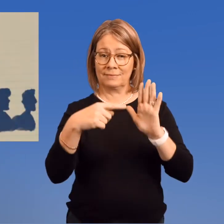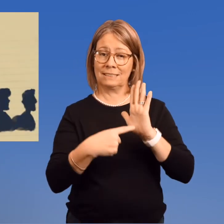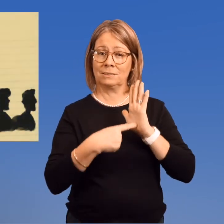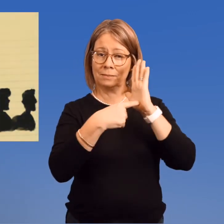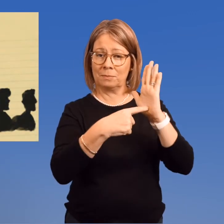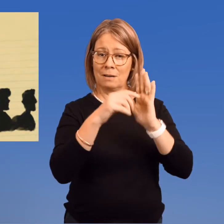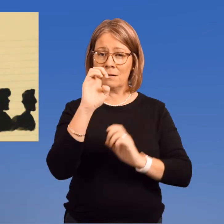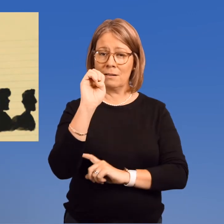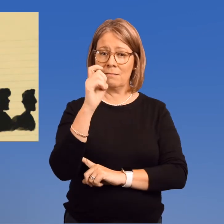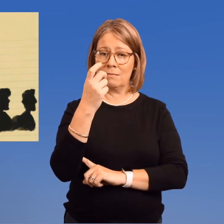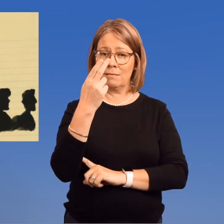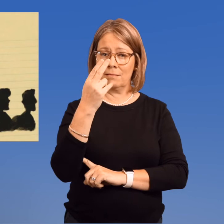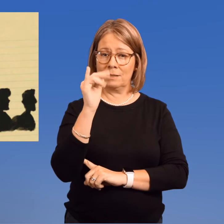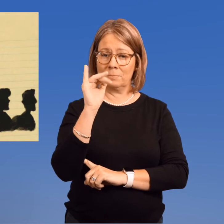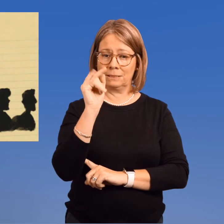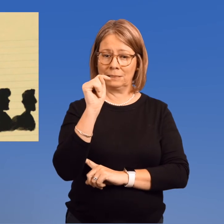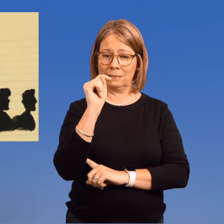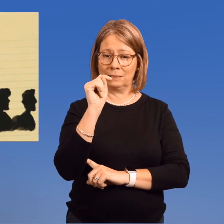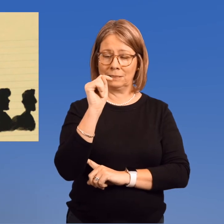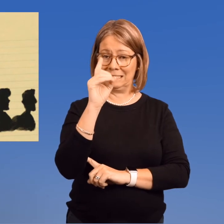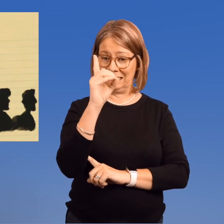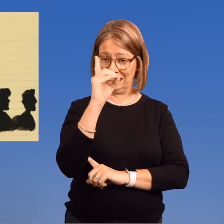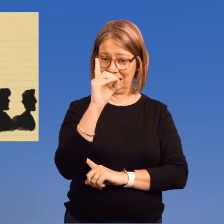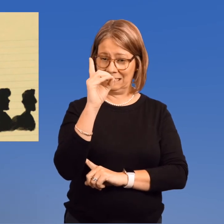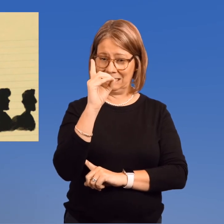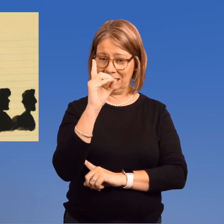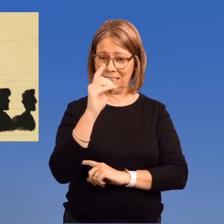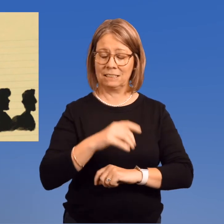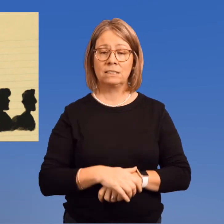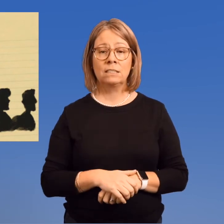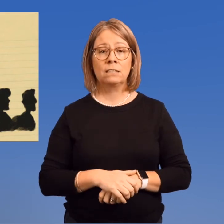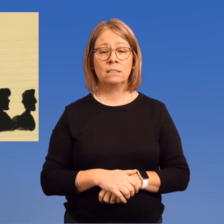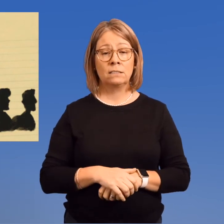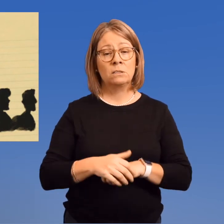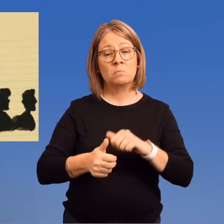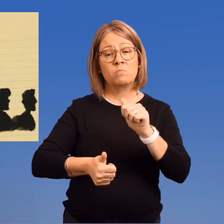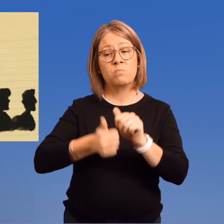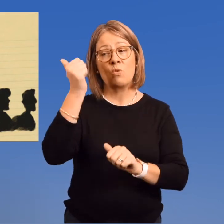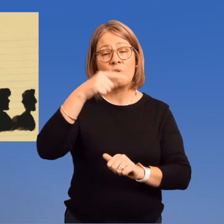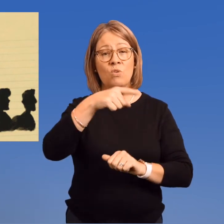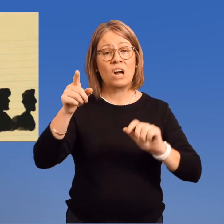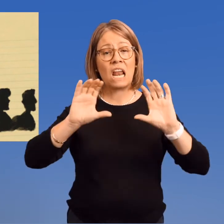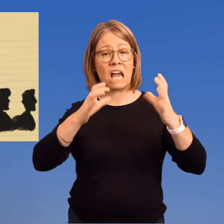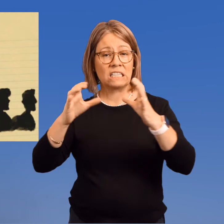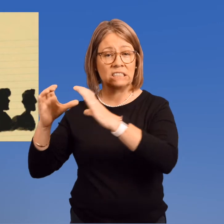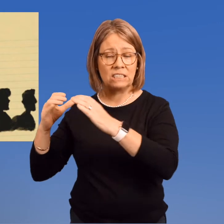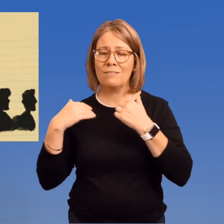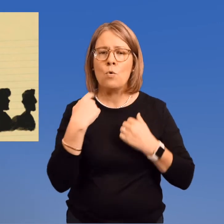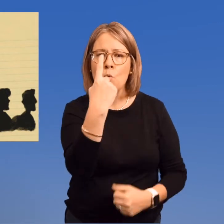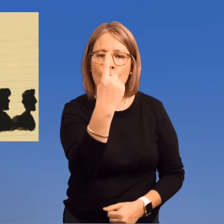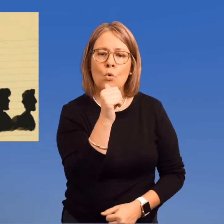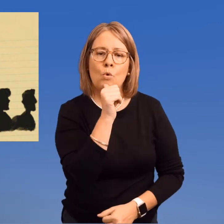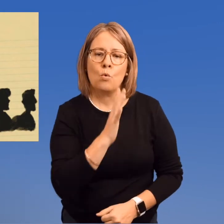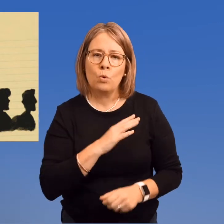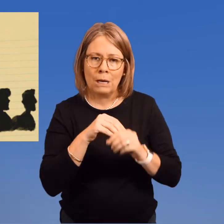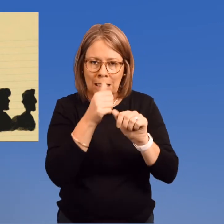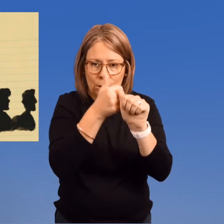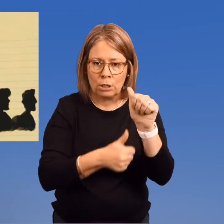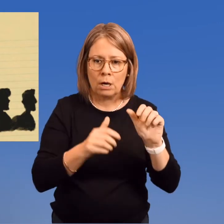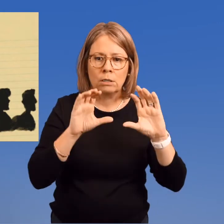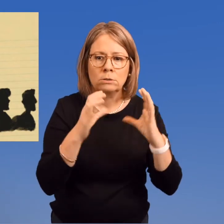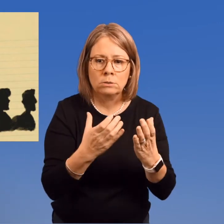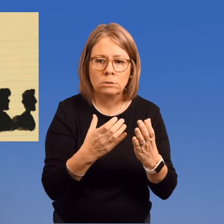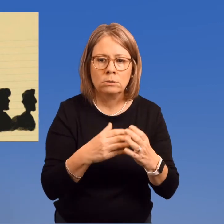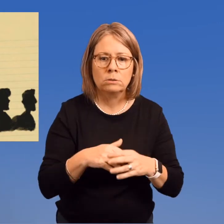Exhibit D, most classes had just one woman per class.